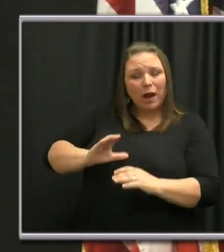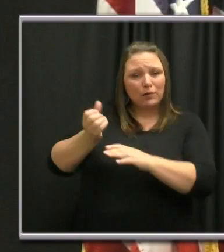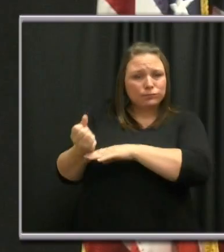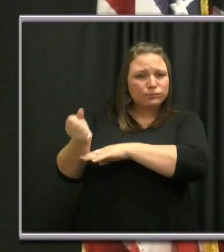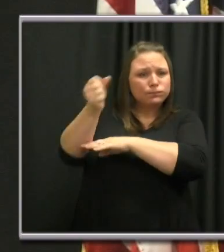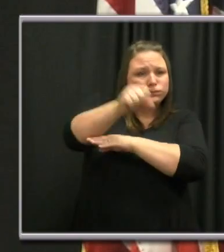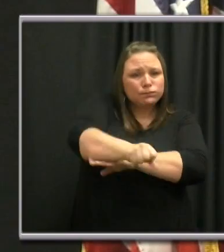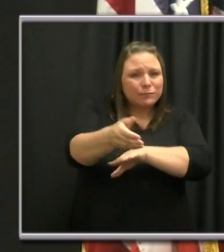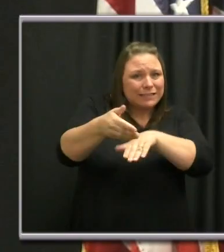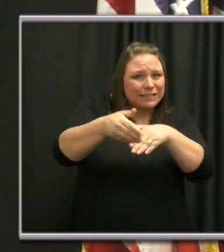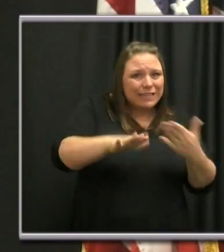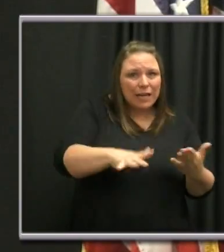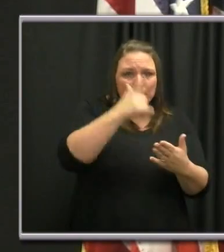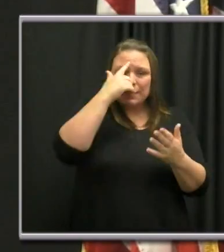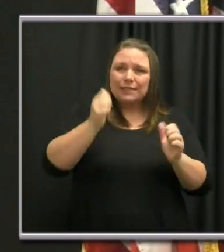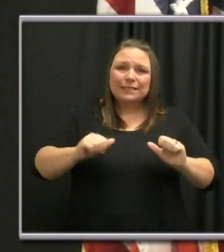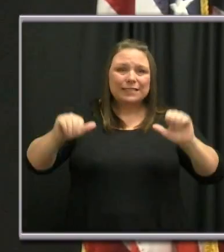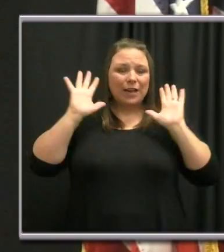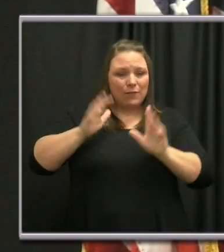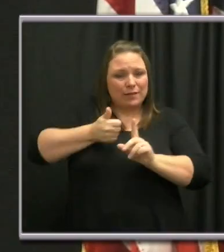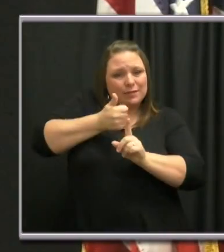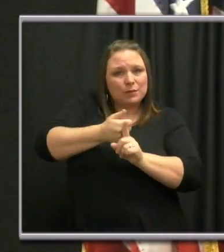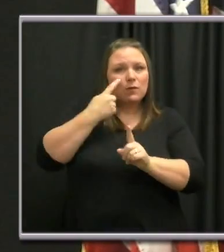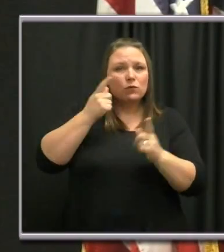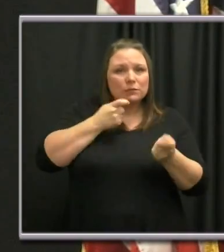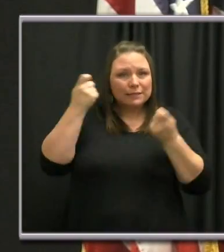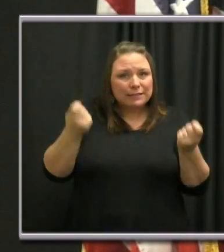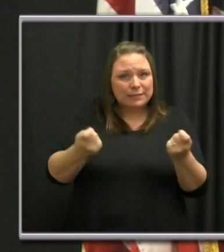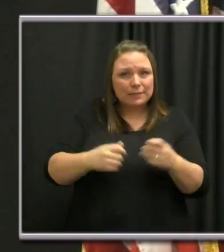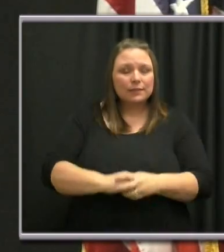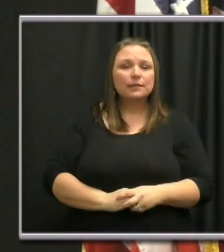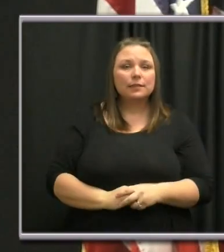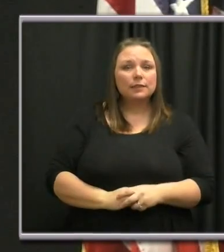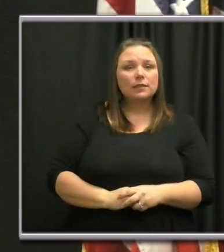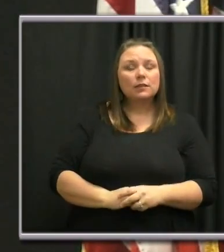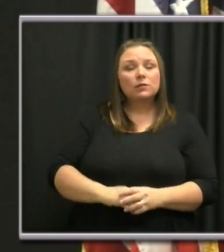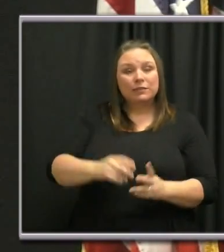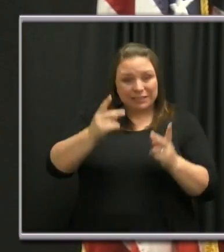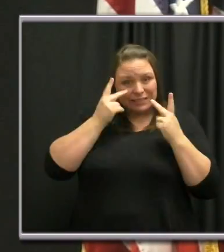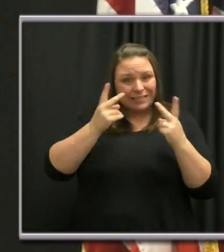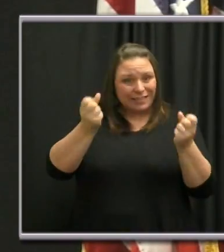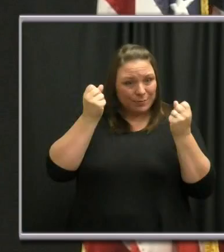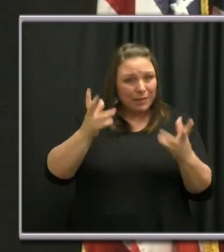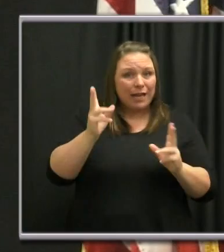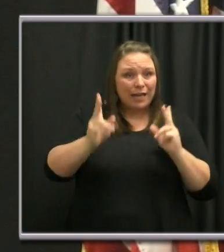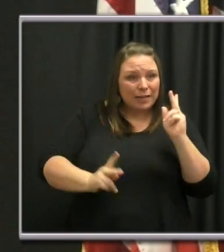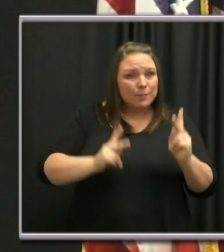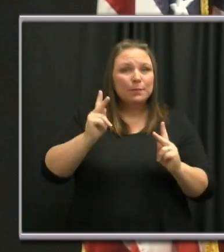JESUS HE OVERCOMES BY THE GIVE